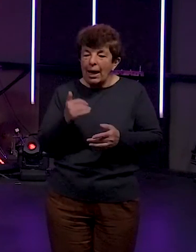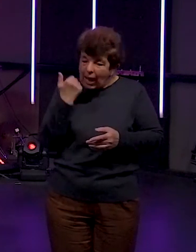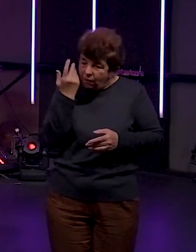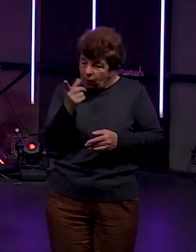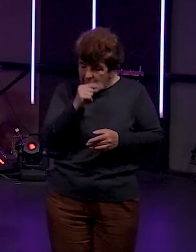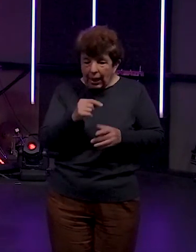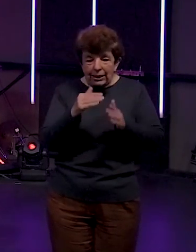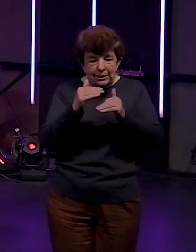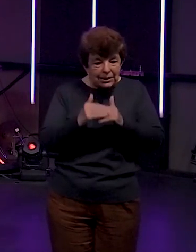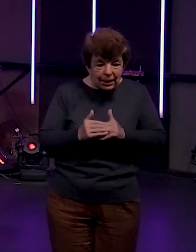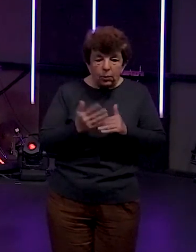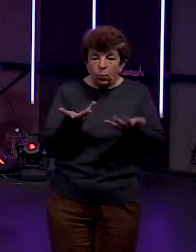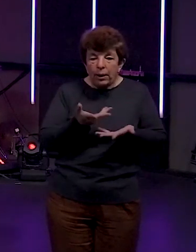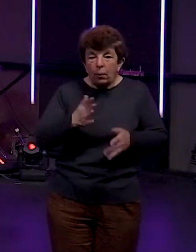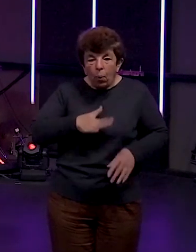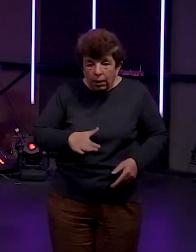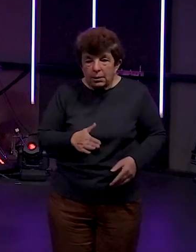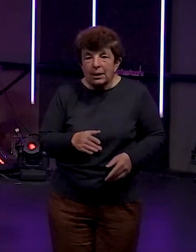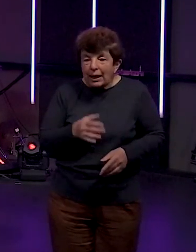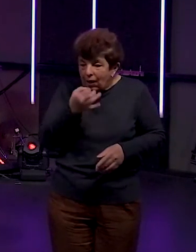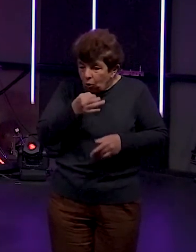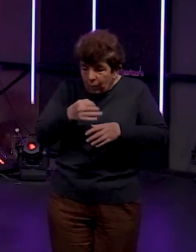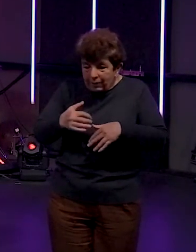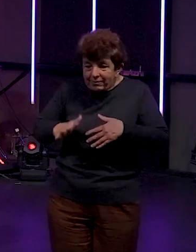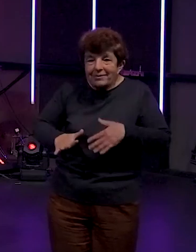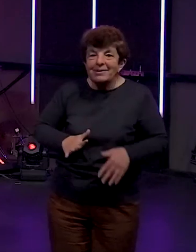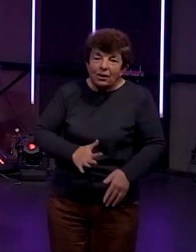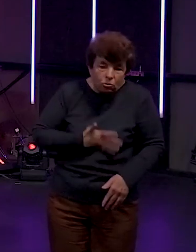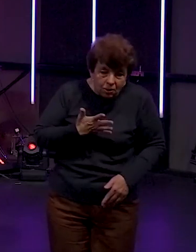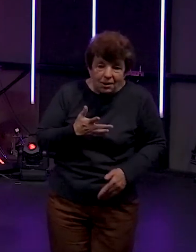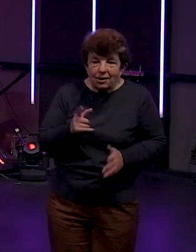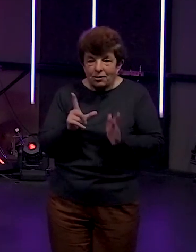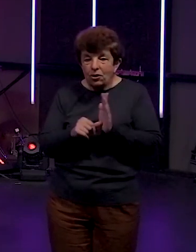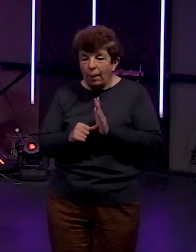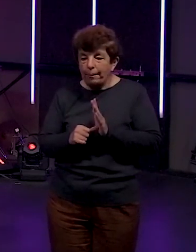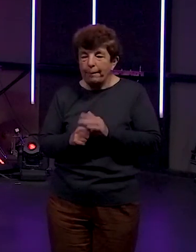sit anywhere and it was a bit of an adventure for a while that we never